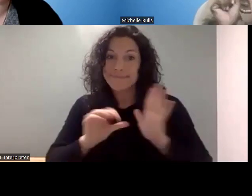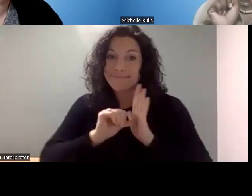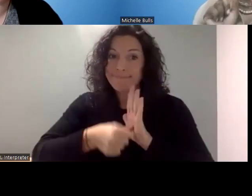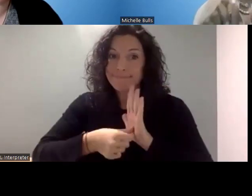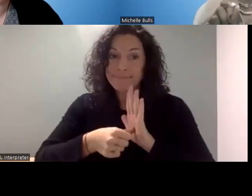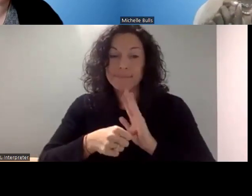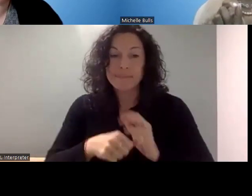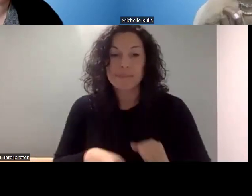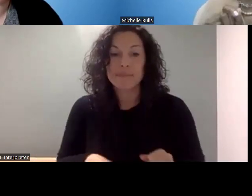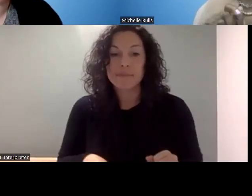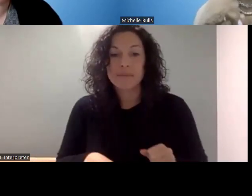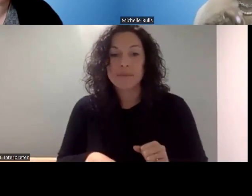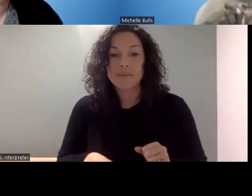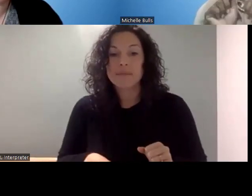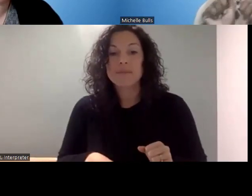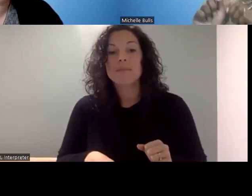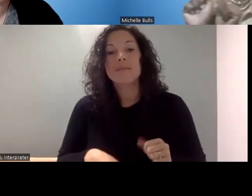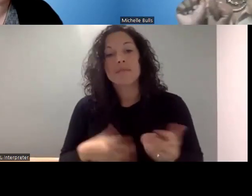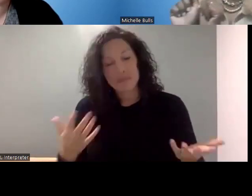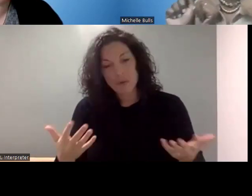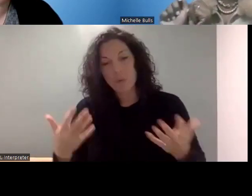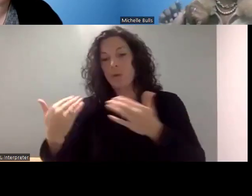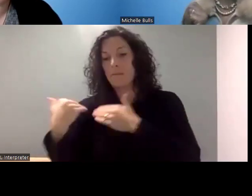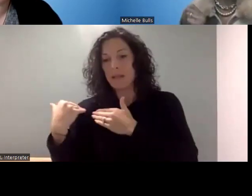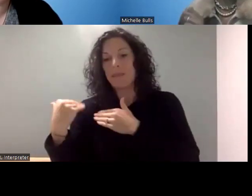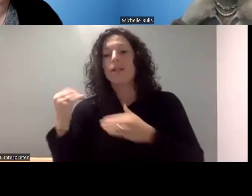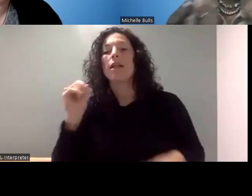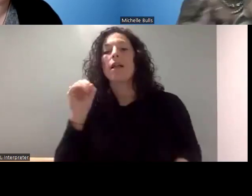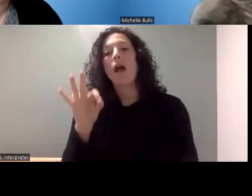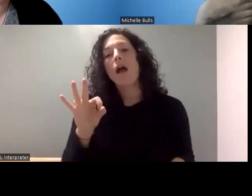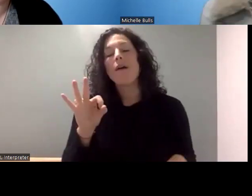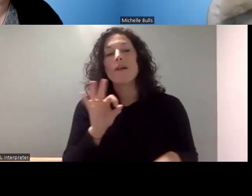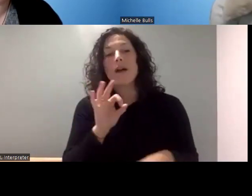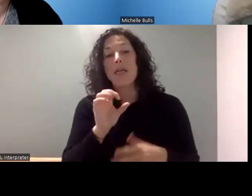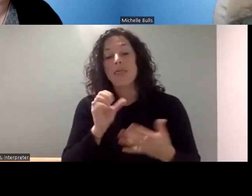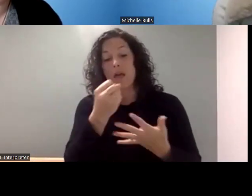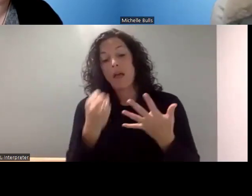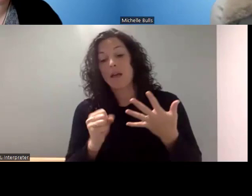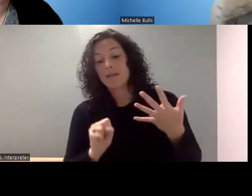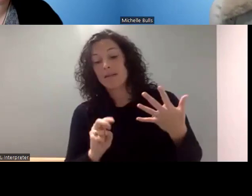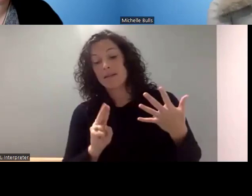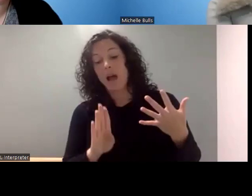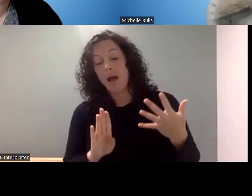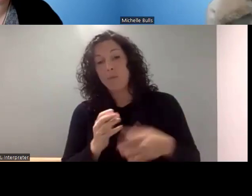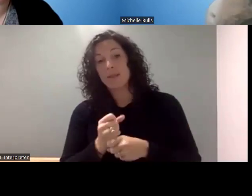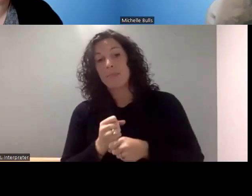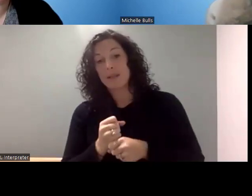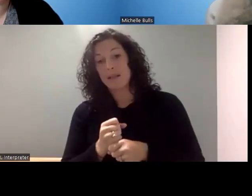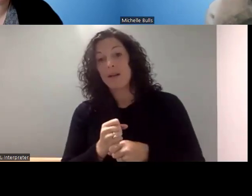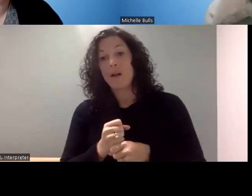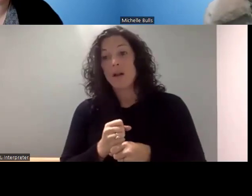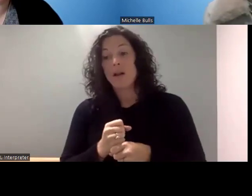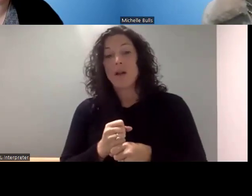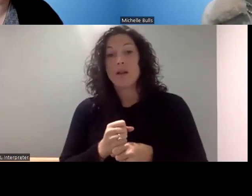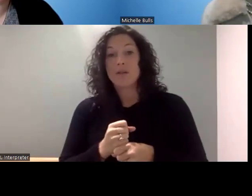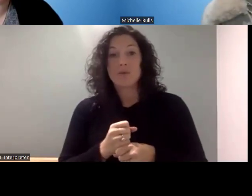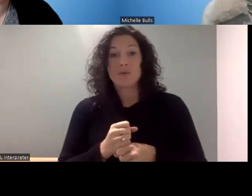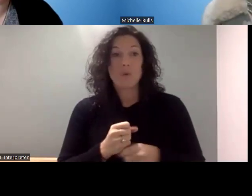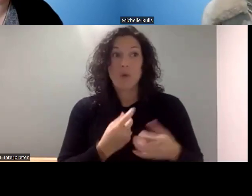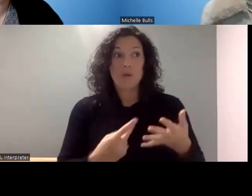what the responsibility of the subrecipient to the domestic institution or the prime institution is,